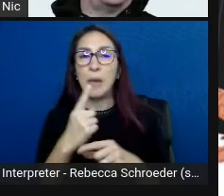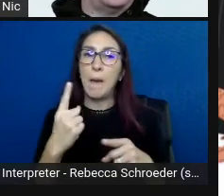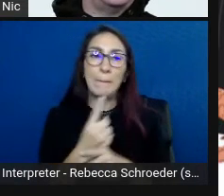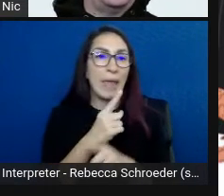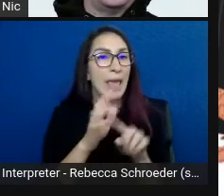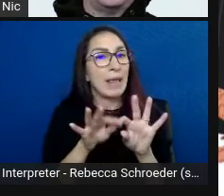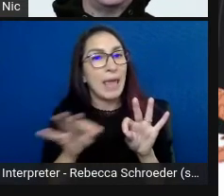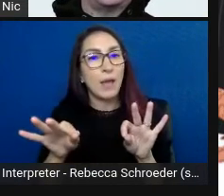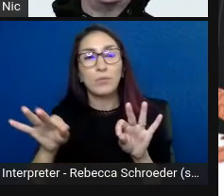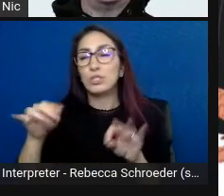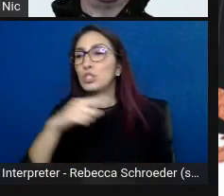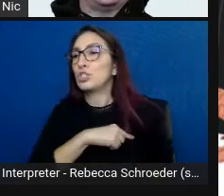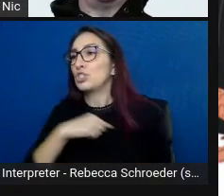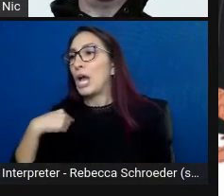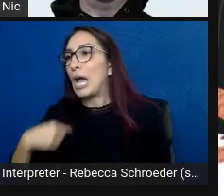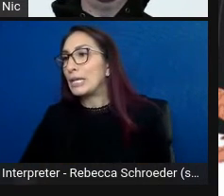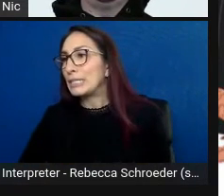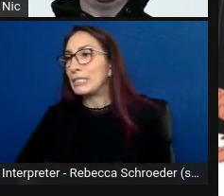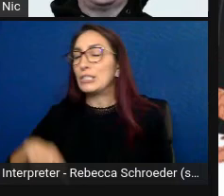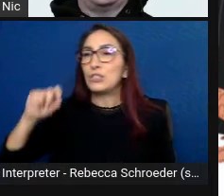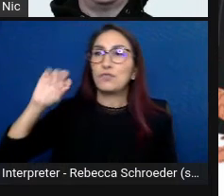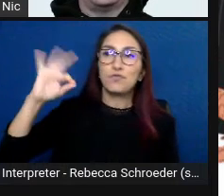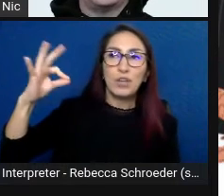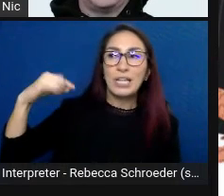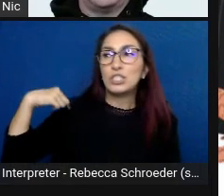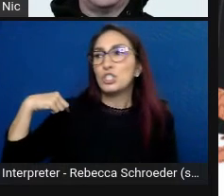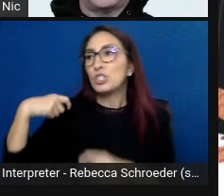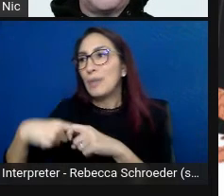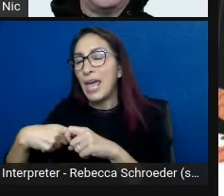French visitors are going to have an easier time understanding your site.